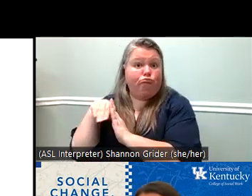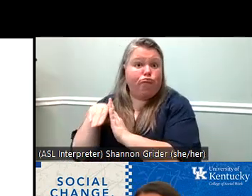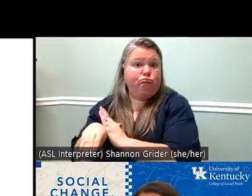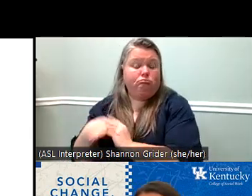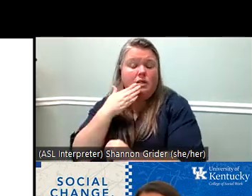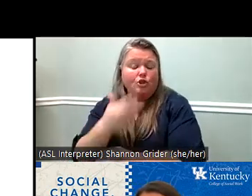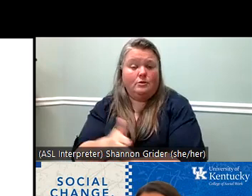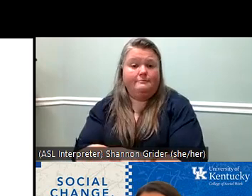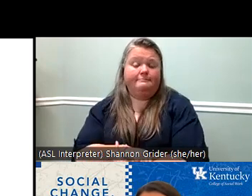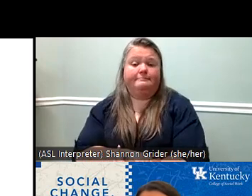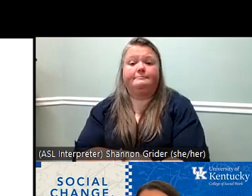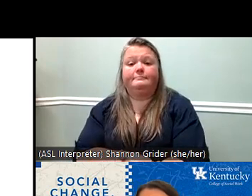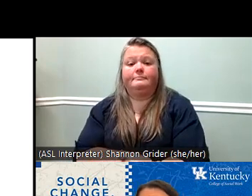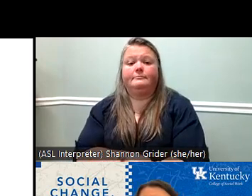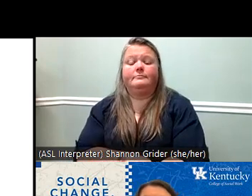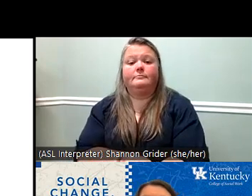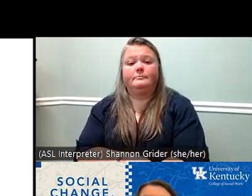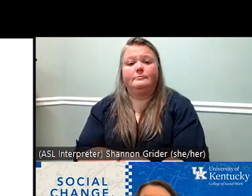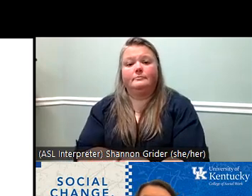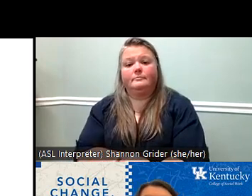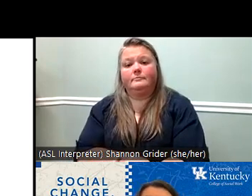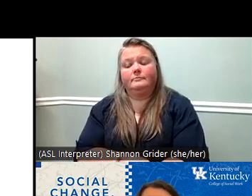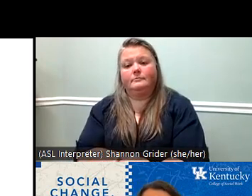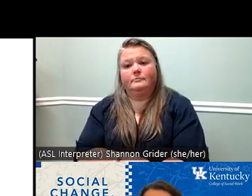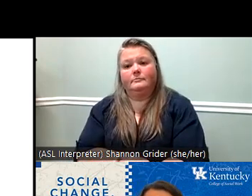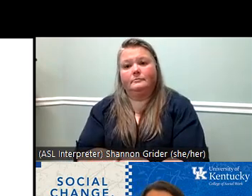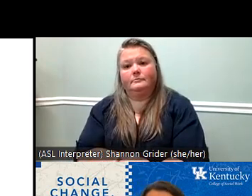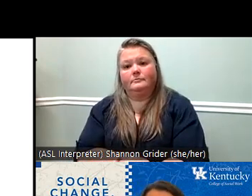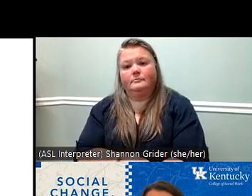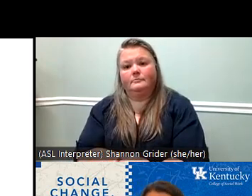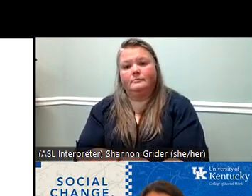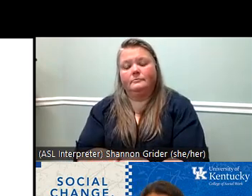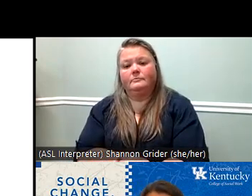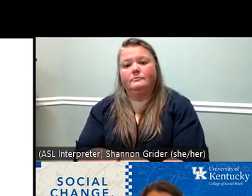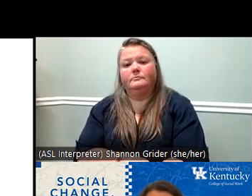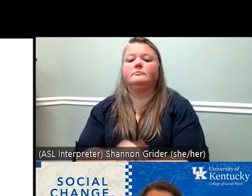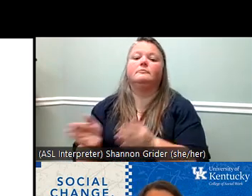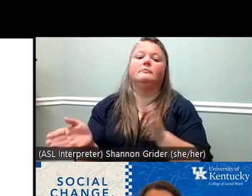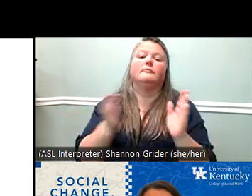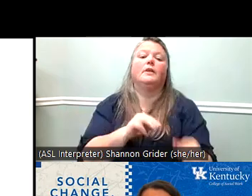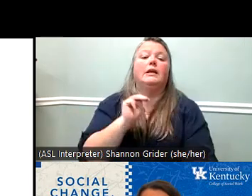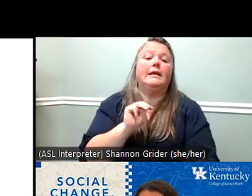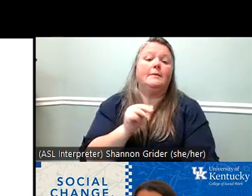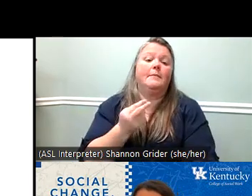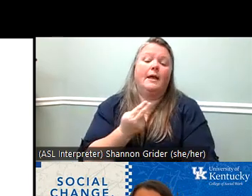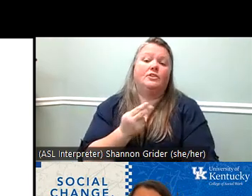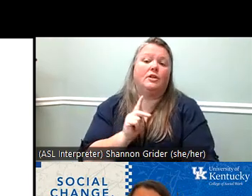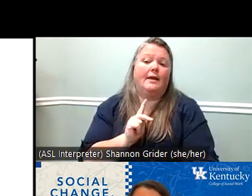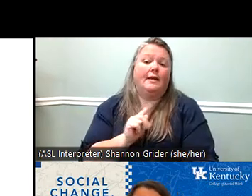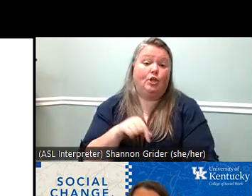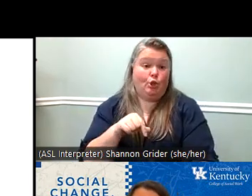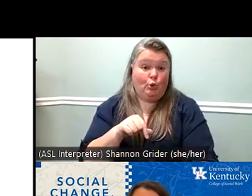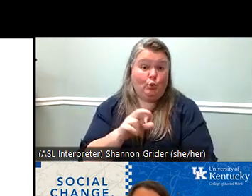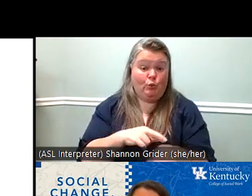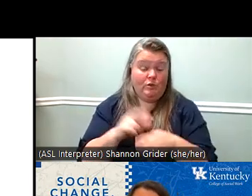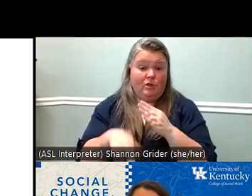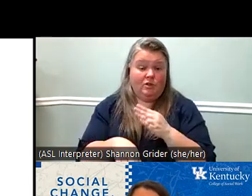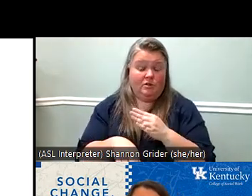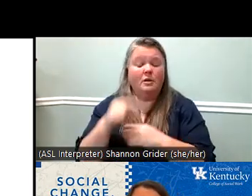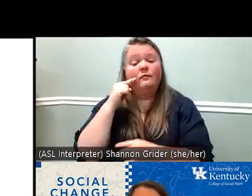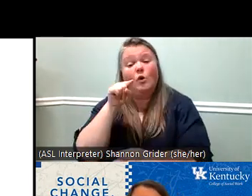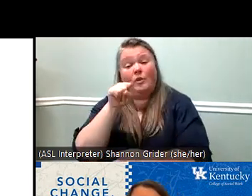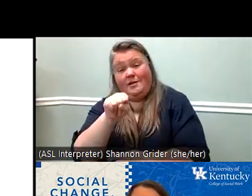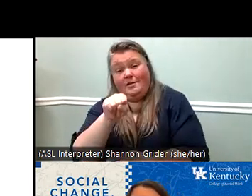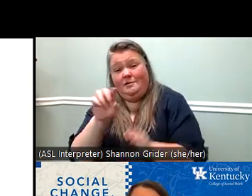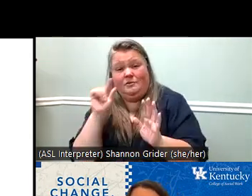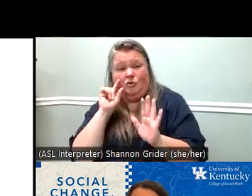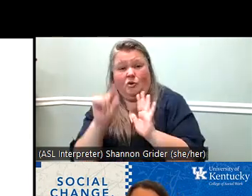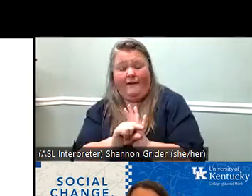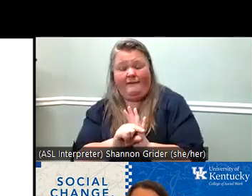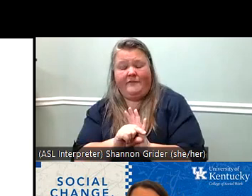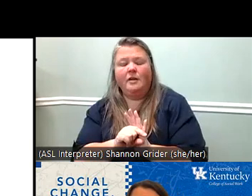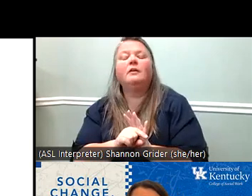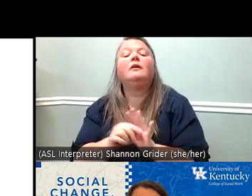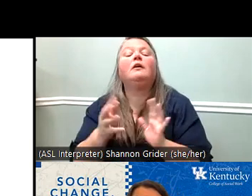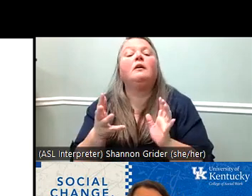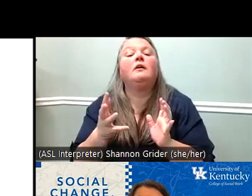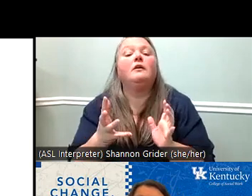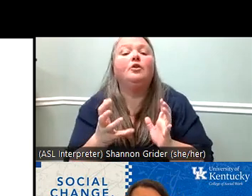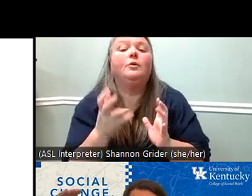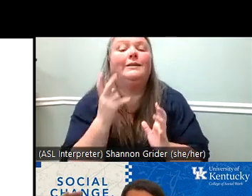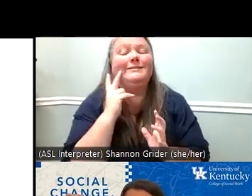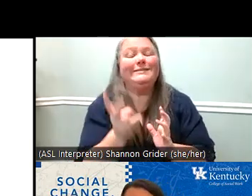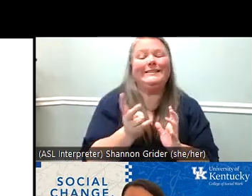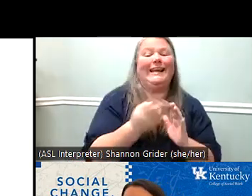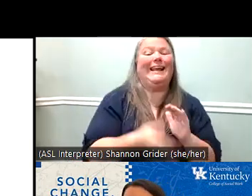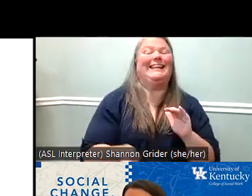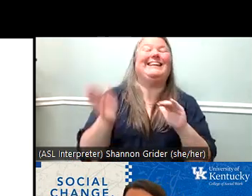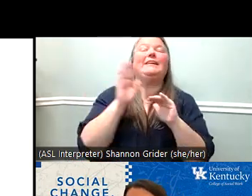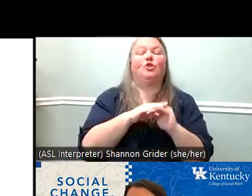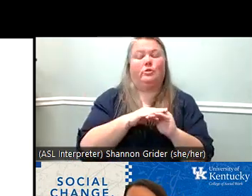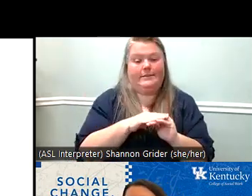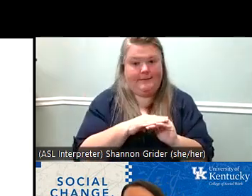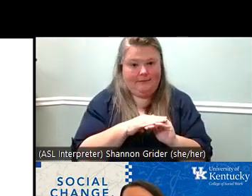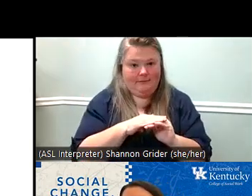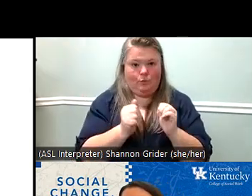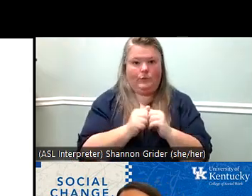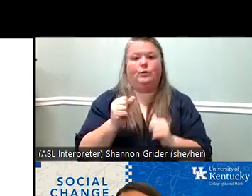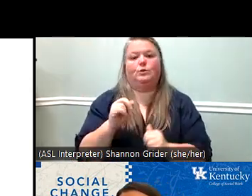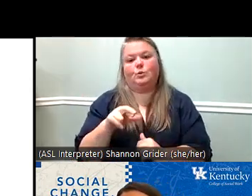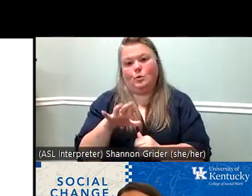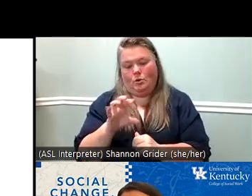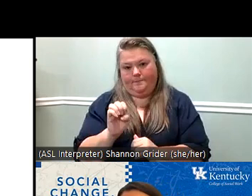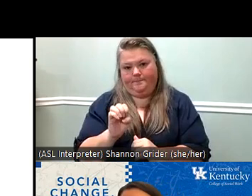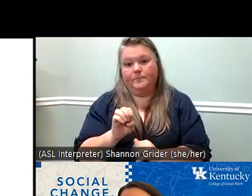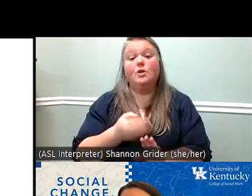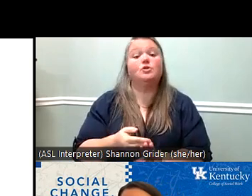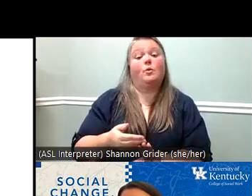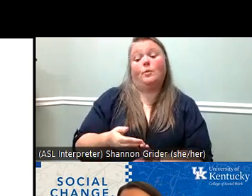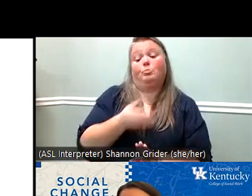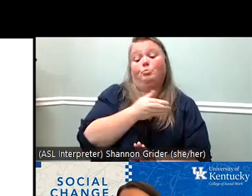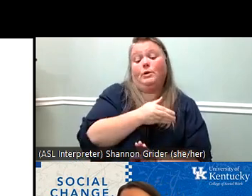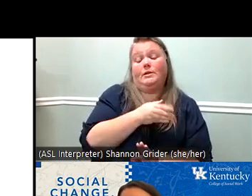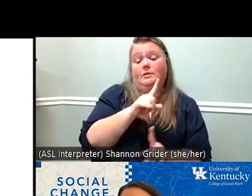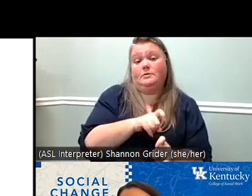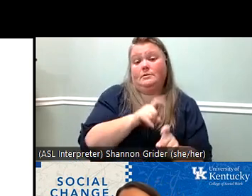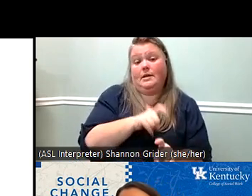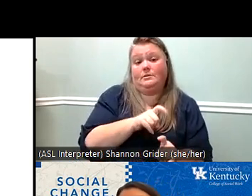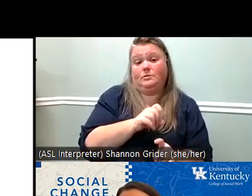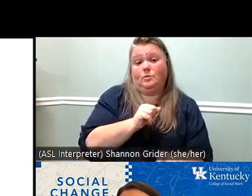WHICH MEANS THAT BETWEEN TO THE TIME PERIODS, BEFORE TAKING OUR COURSE AND AFTER TAKING OUR COURSE, THAT PSYCHOLOGICAL DISTRESS SLIGHTLY DECREASES, SO THE TRENDS